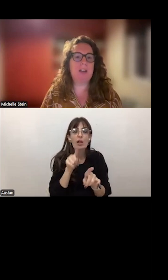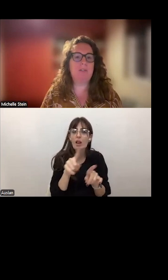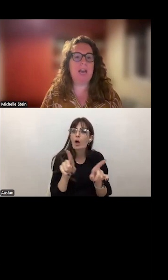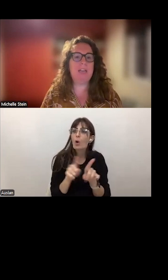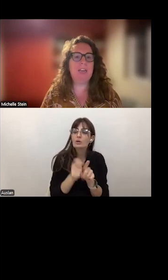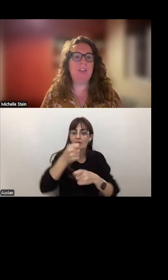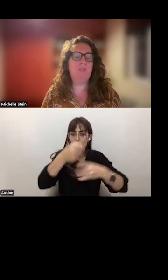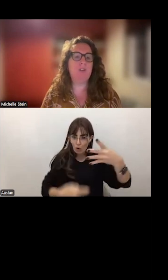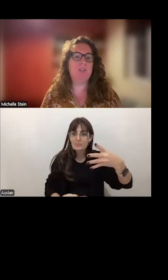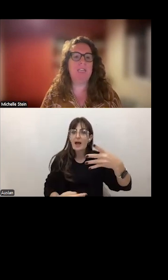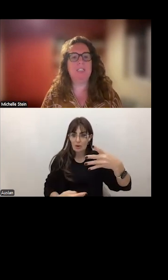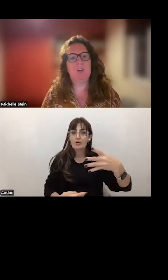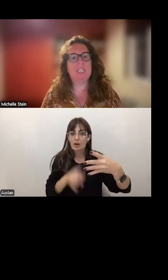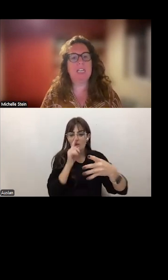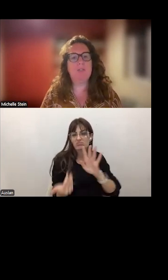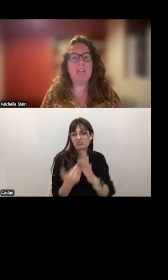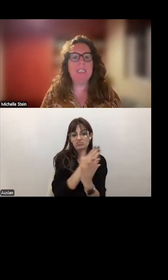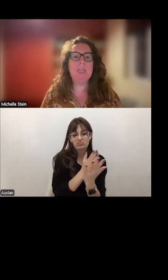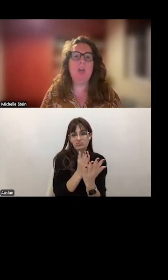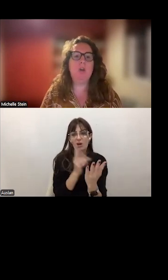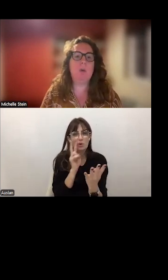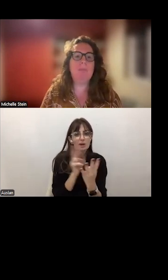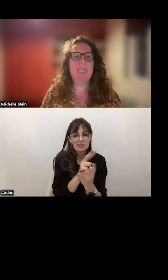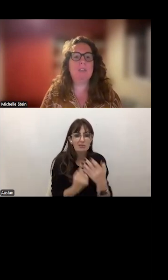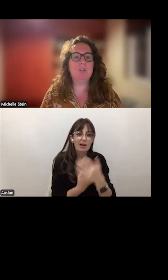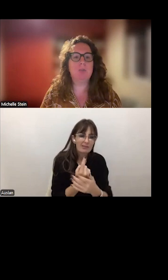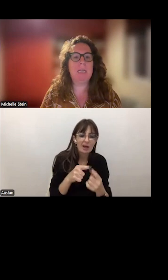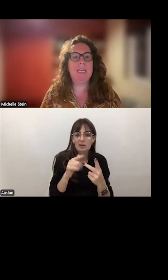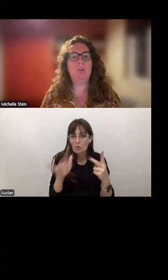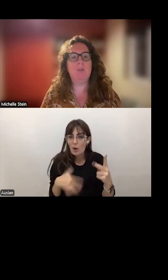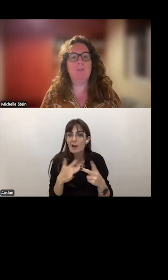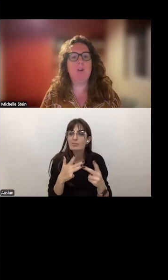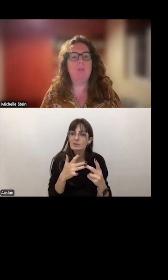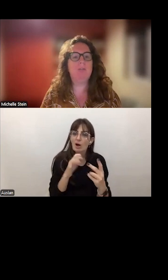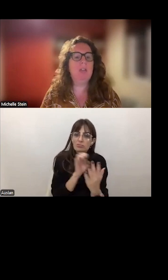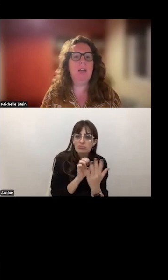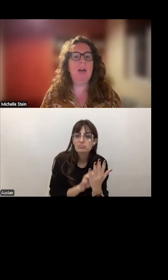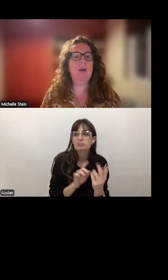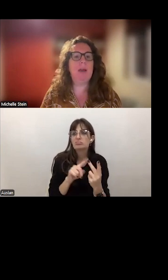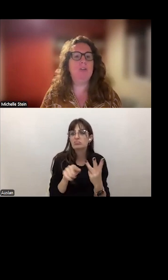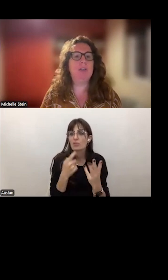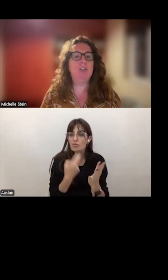that I have added. There are a few different things. The website, social media, referral. You